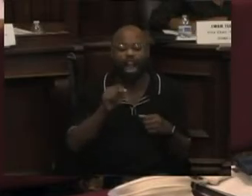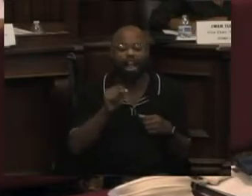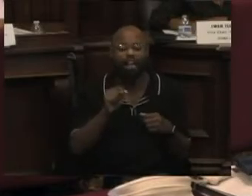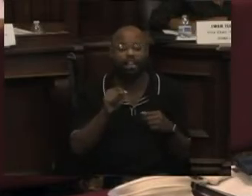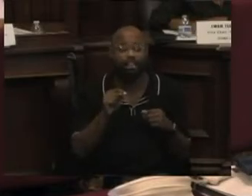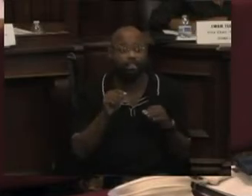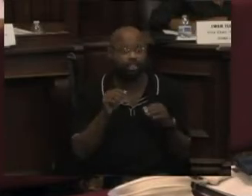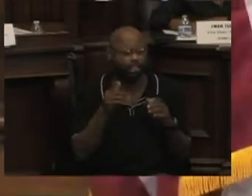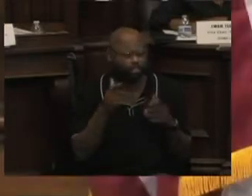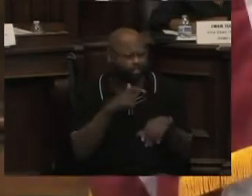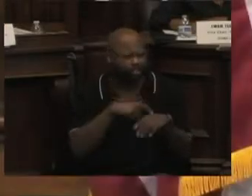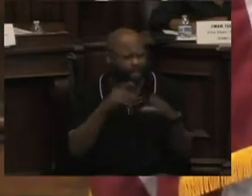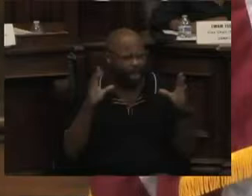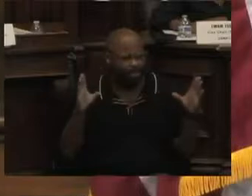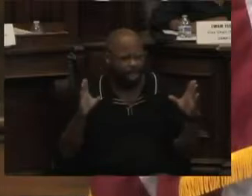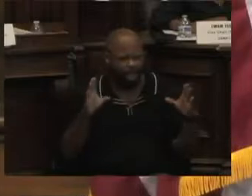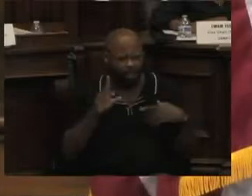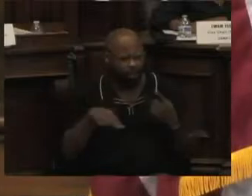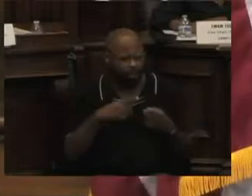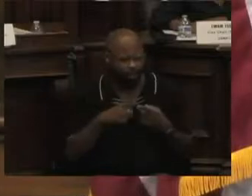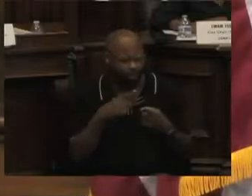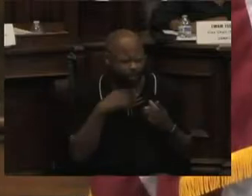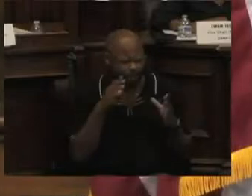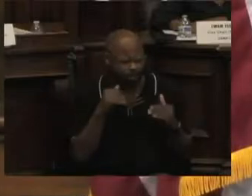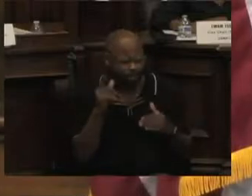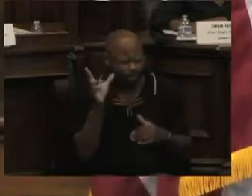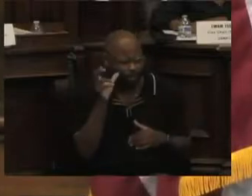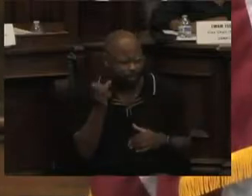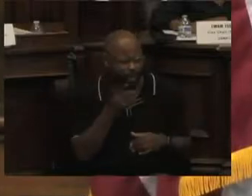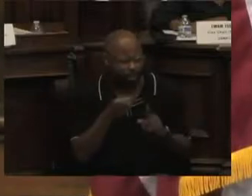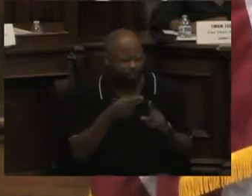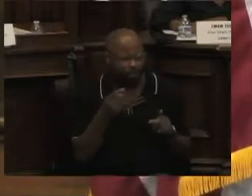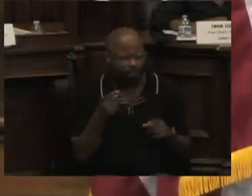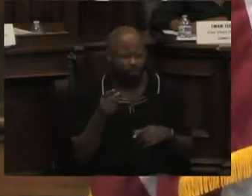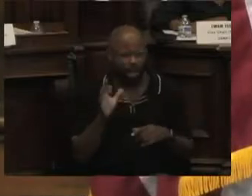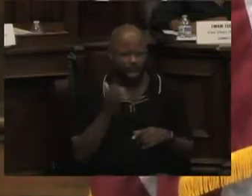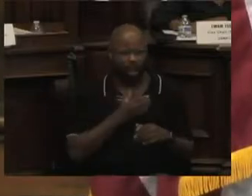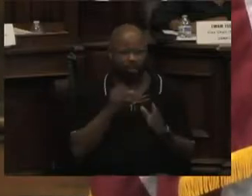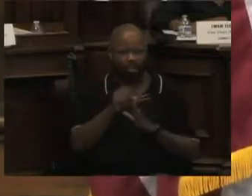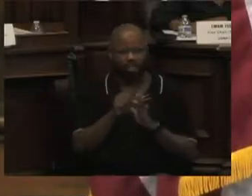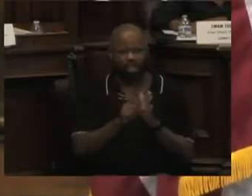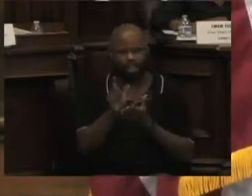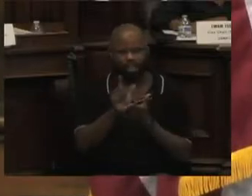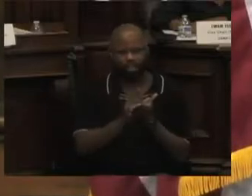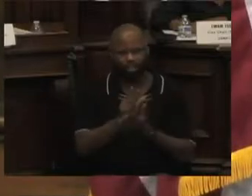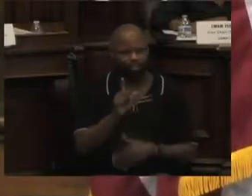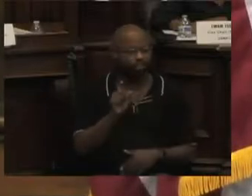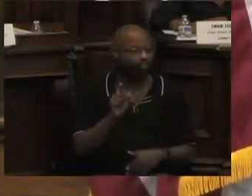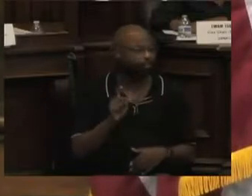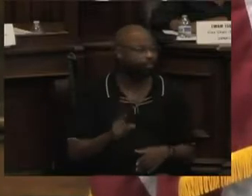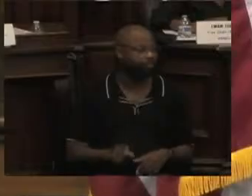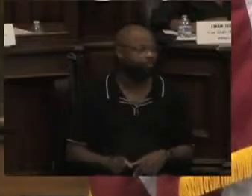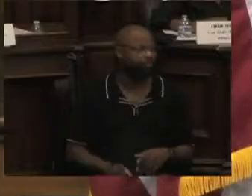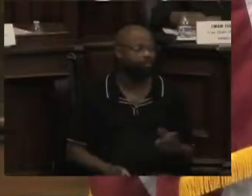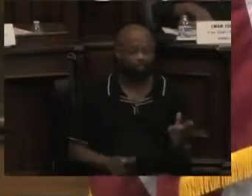Restore Rochester Mandate Act. It was very well written. Is there a timeline on that of